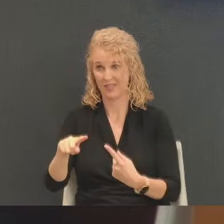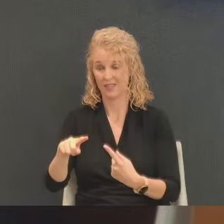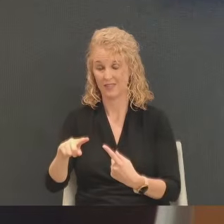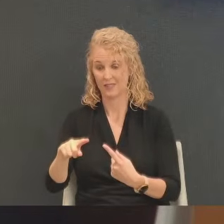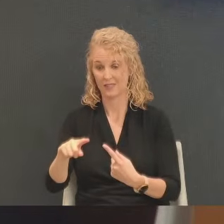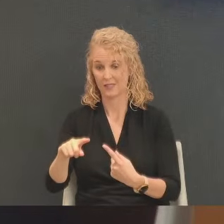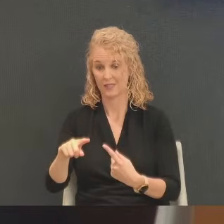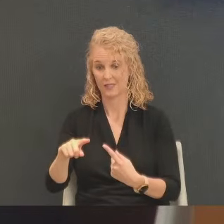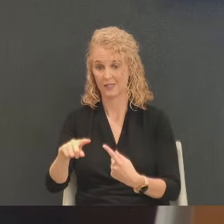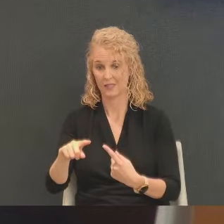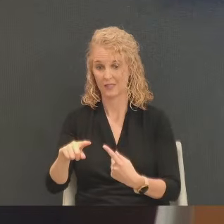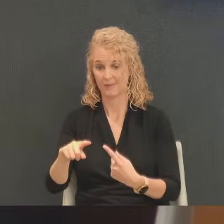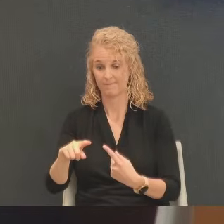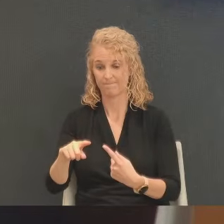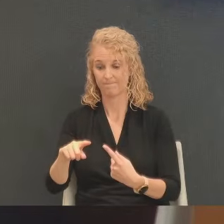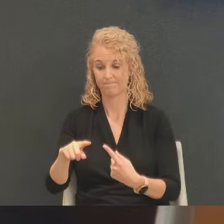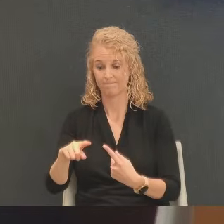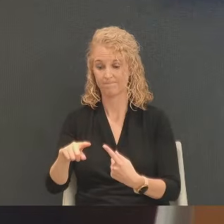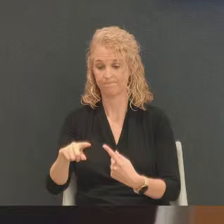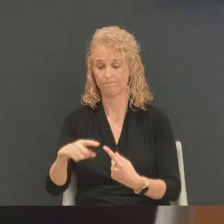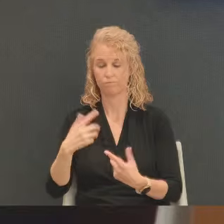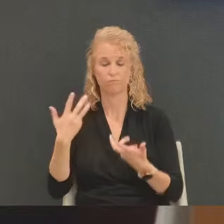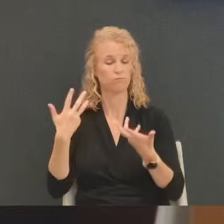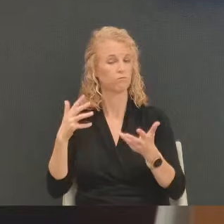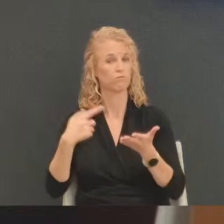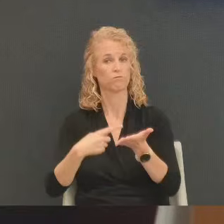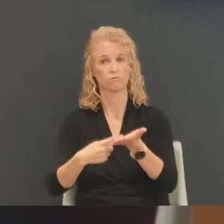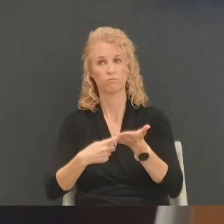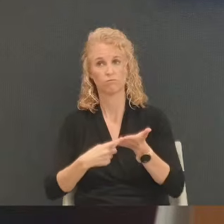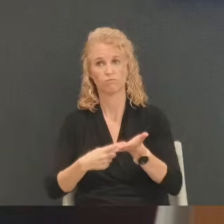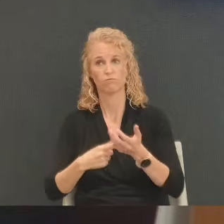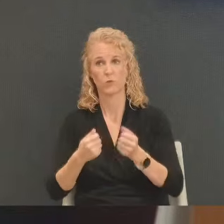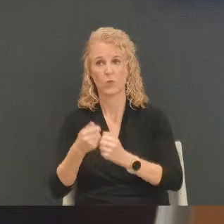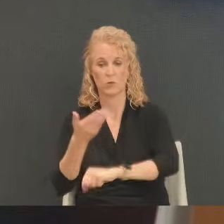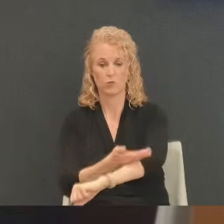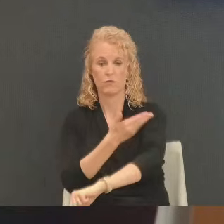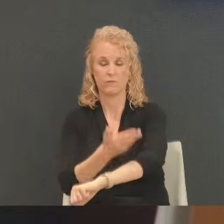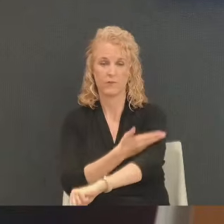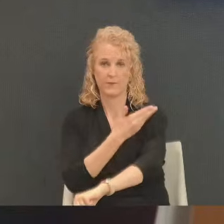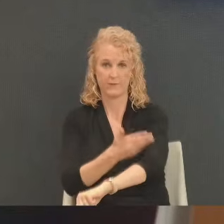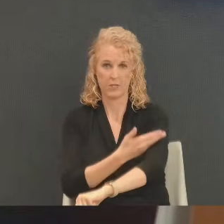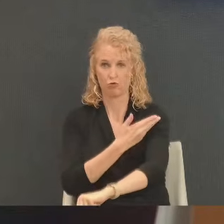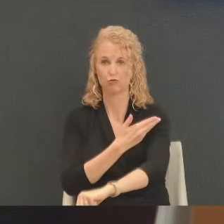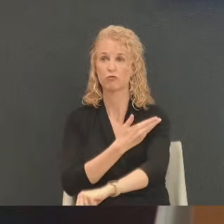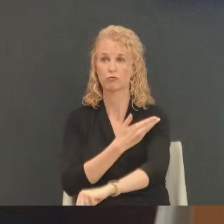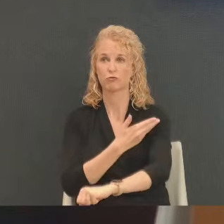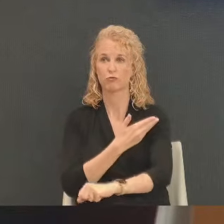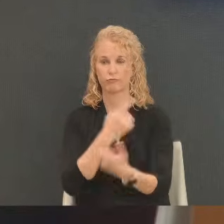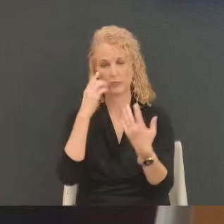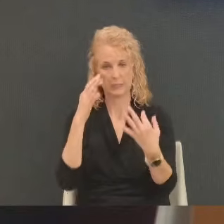is one that was talked about as we went through the renovation conversations. this is adding in a